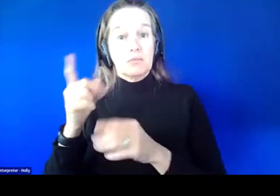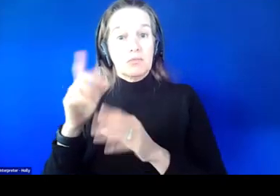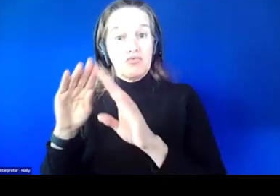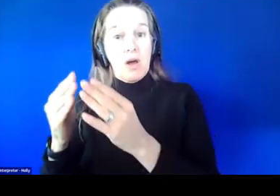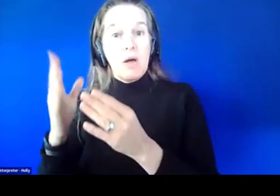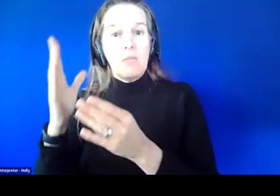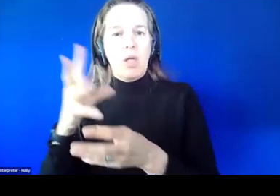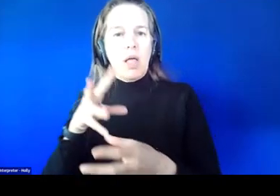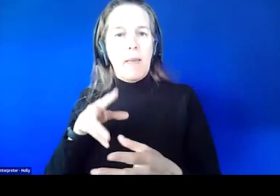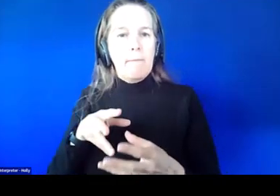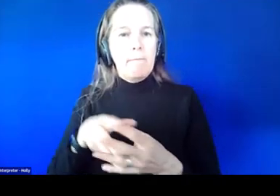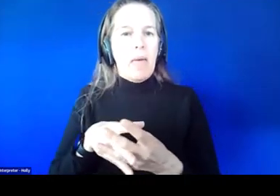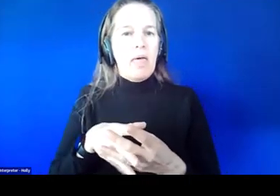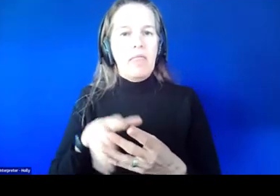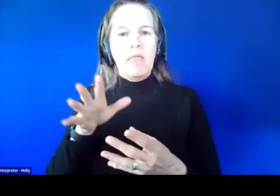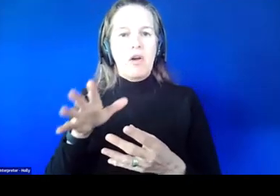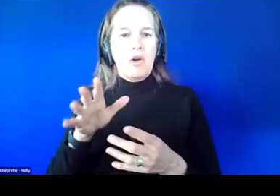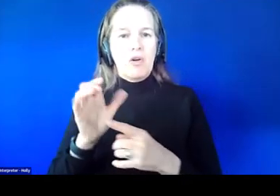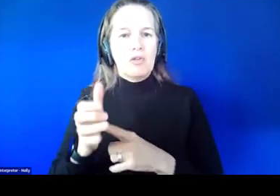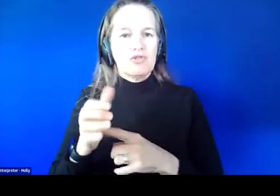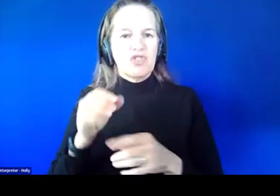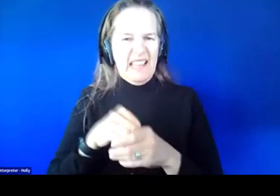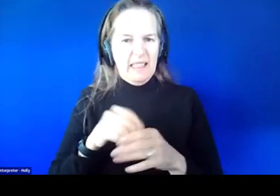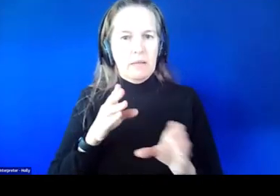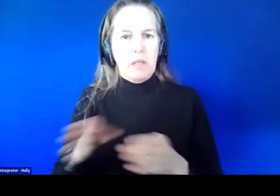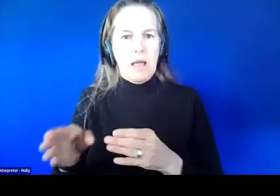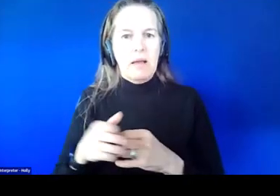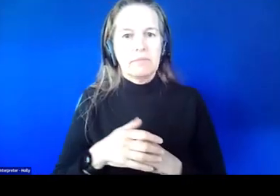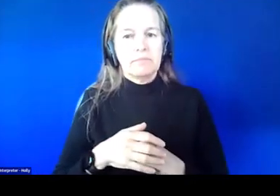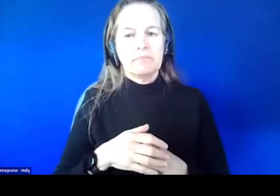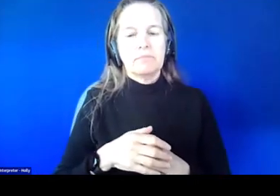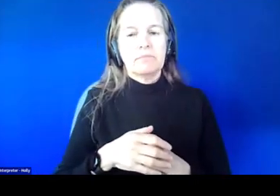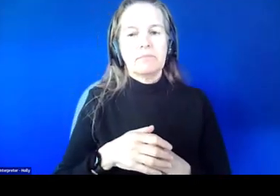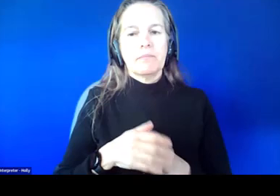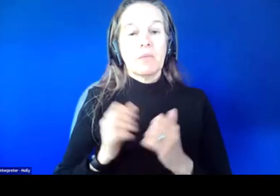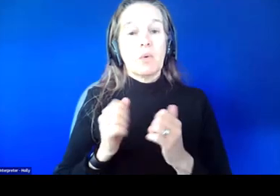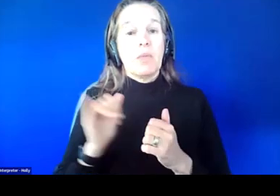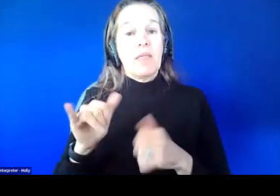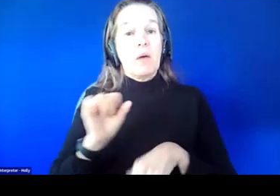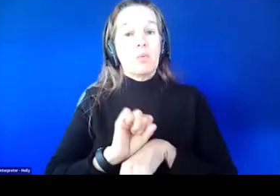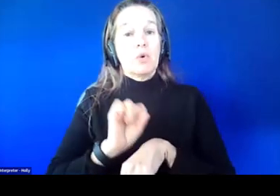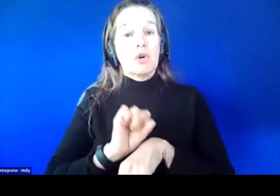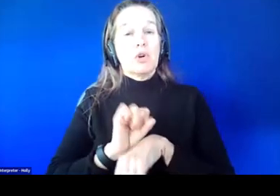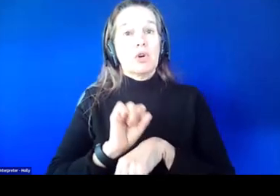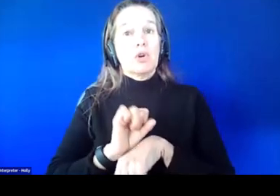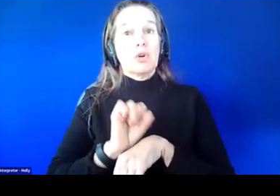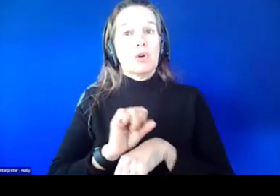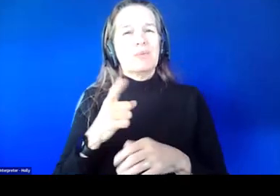And, you know, we really, with this work, we really focus on the relationship. and once again that